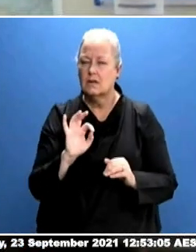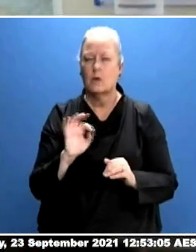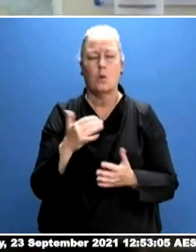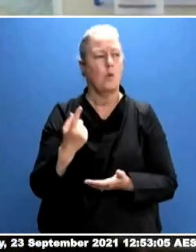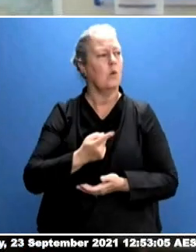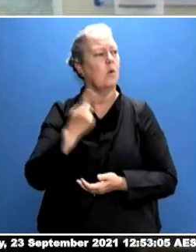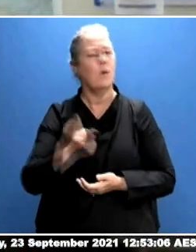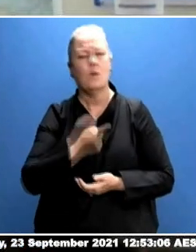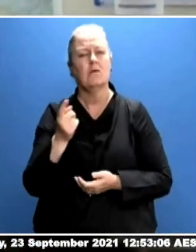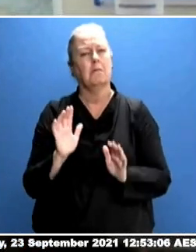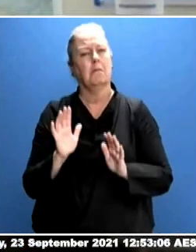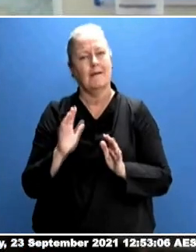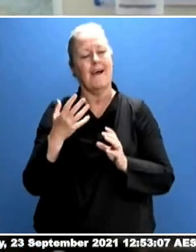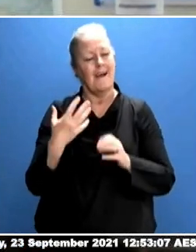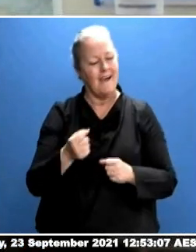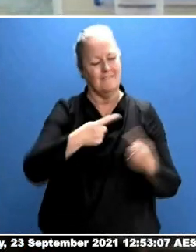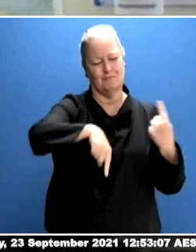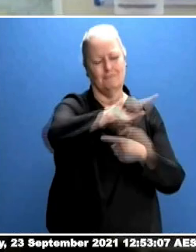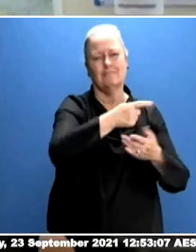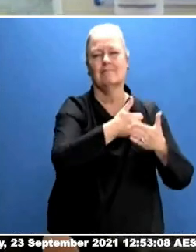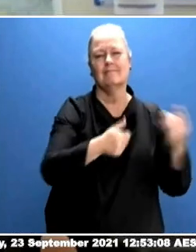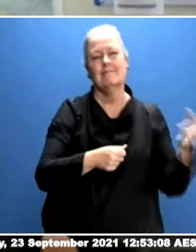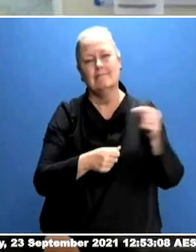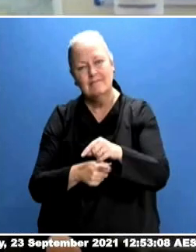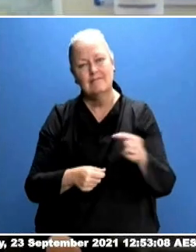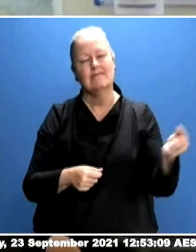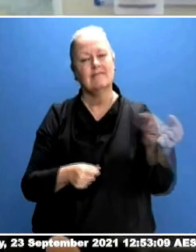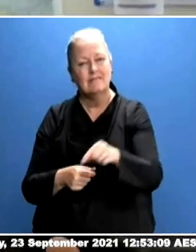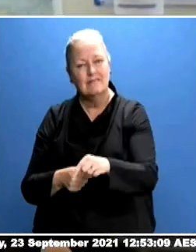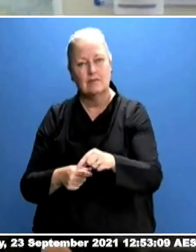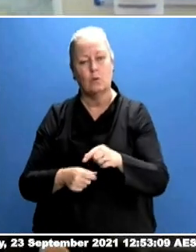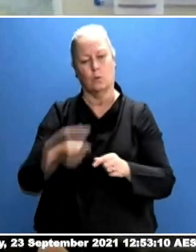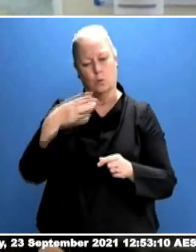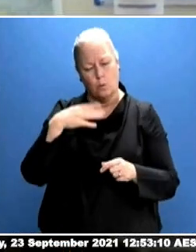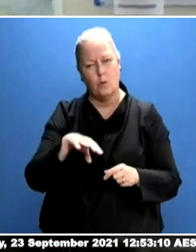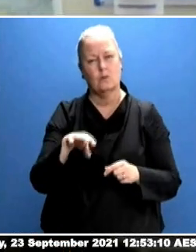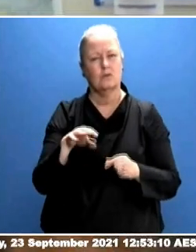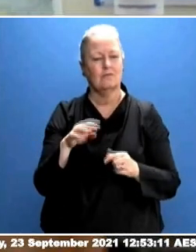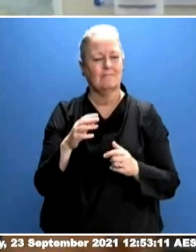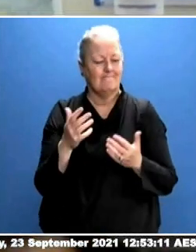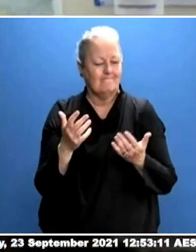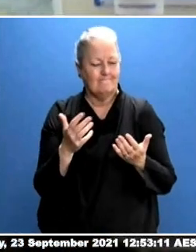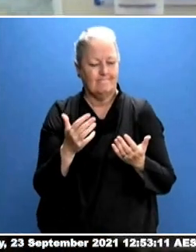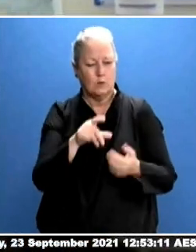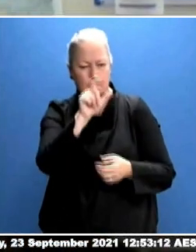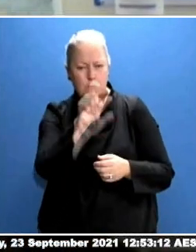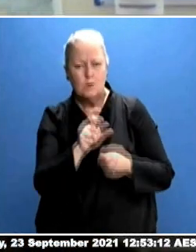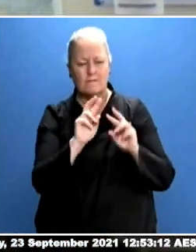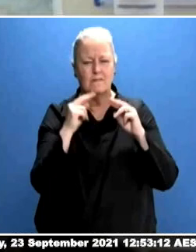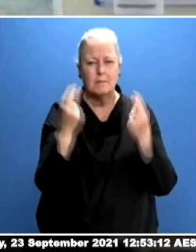person's life, having the ability to have someone, when there's language barriers